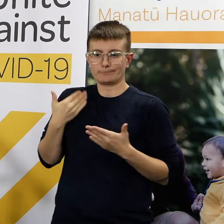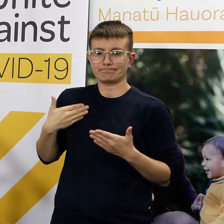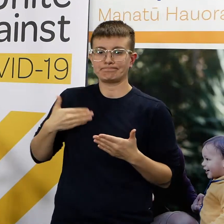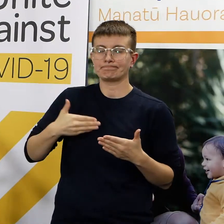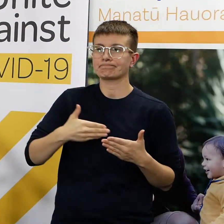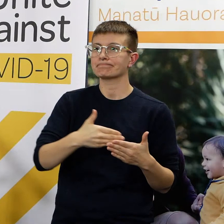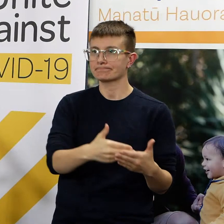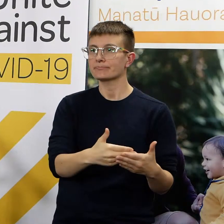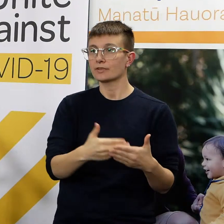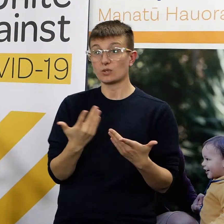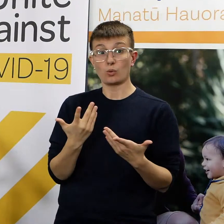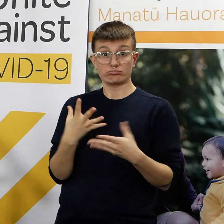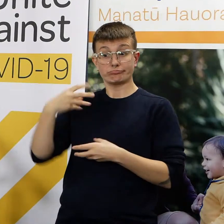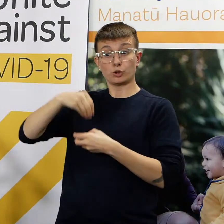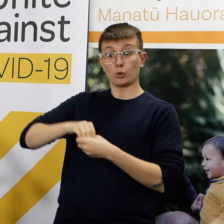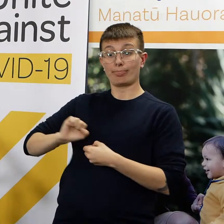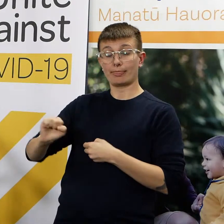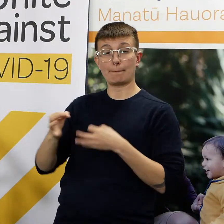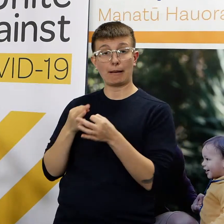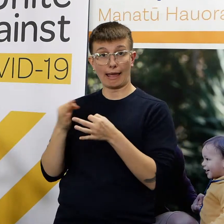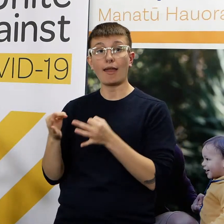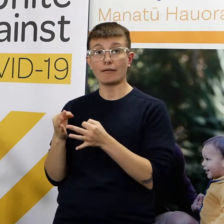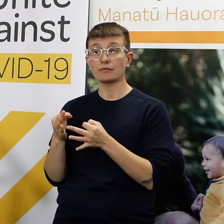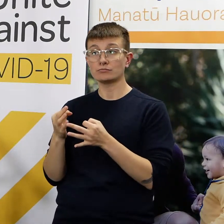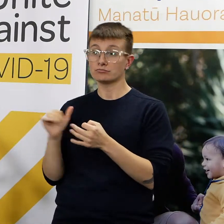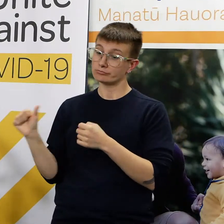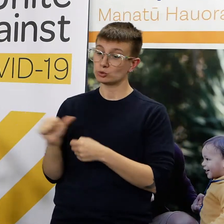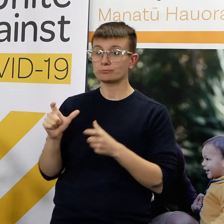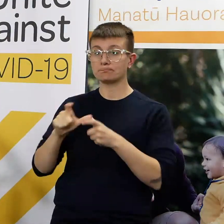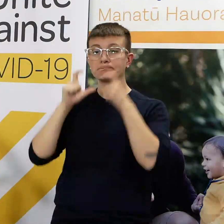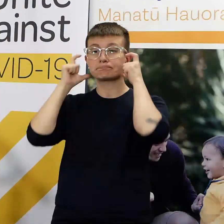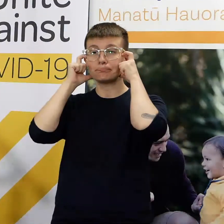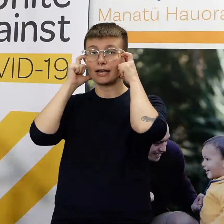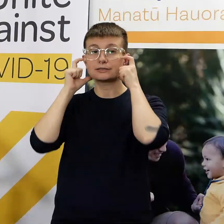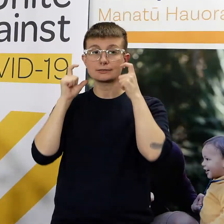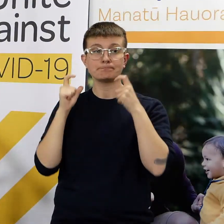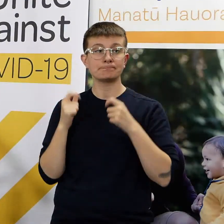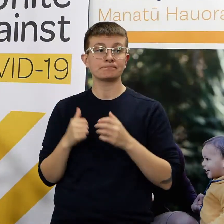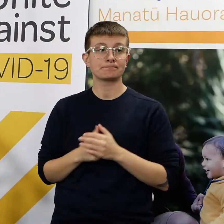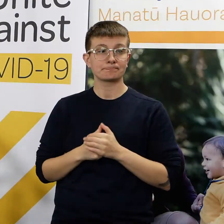when interacting with their family member at a time. Let's suppose that to be in the order,